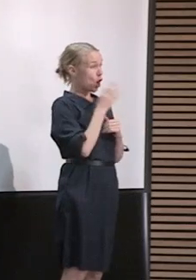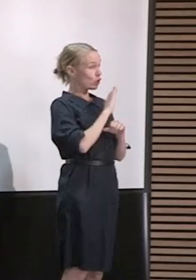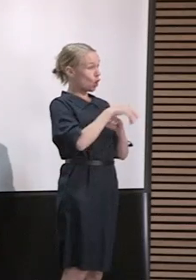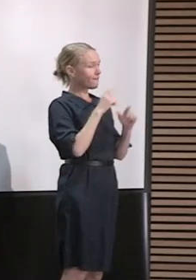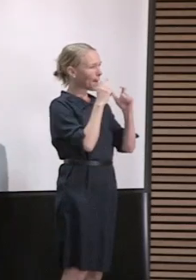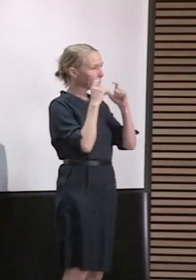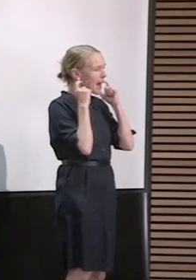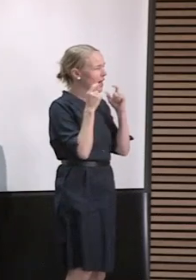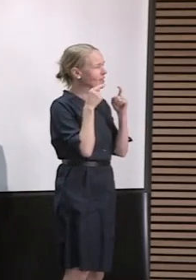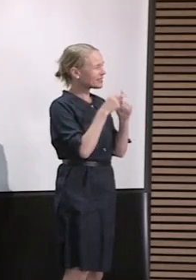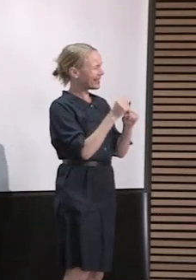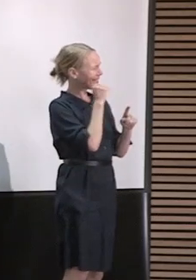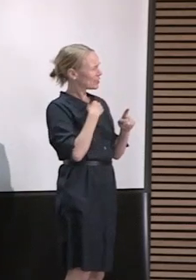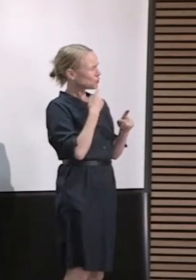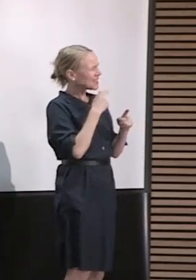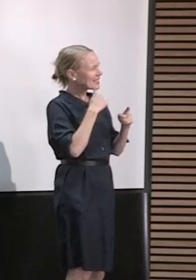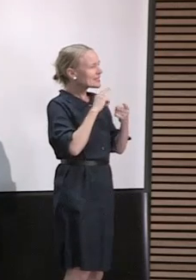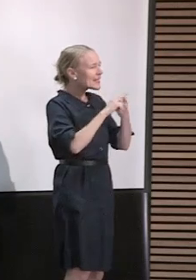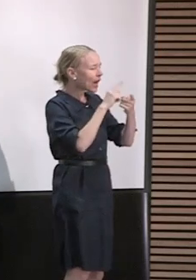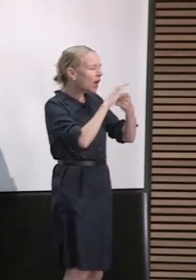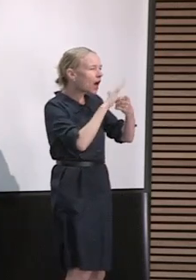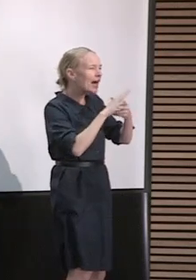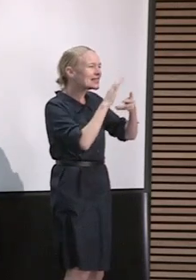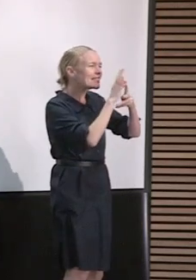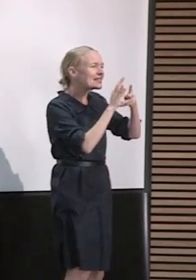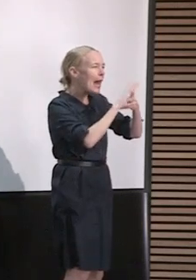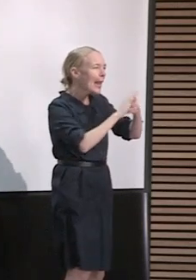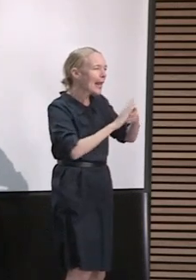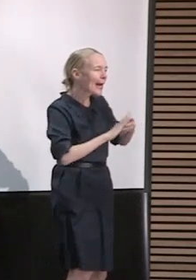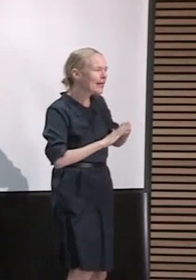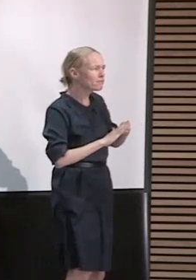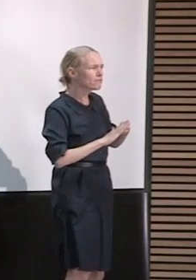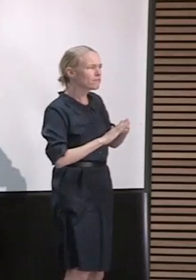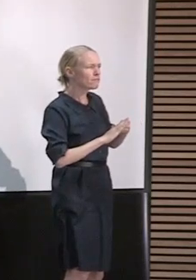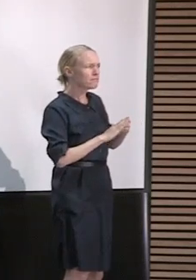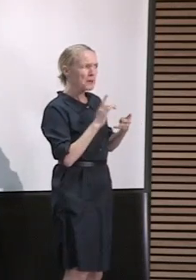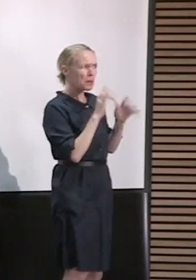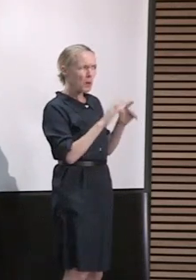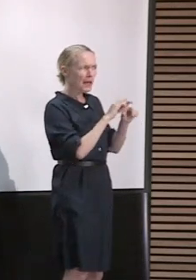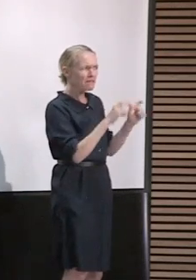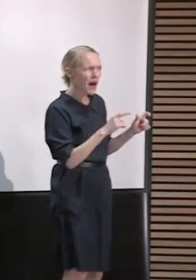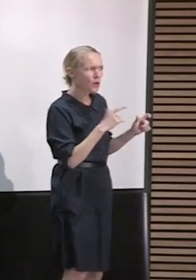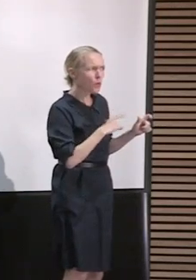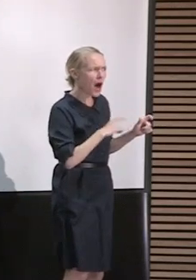tomorrow you'll outline more details about the wearing of masks. What still needs to be thrashed out? What needs to be considered ahead of you